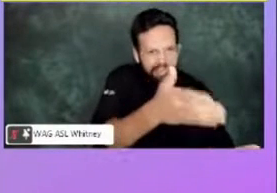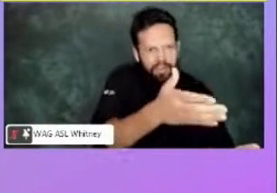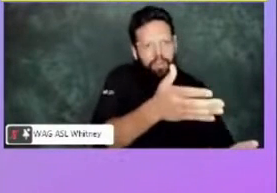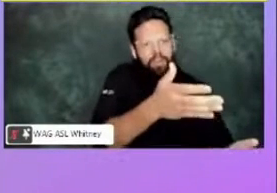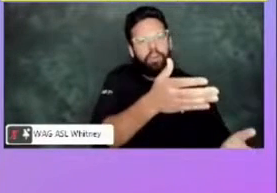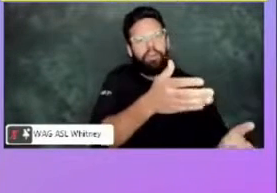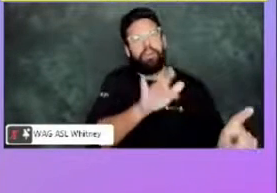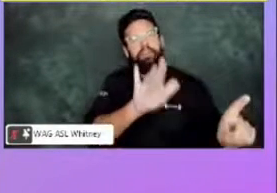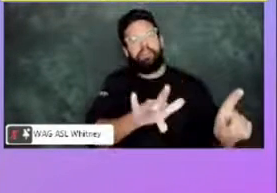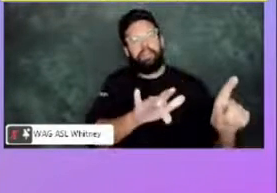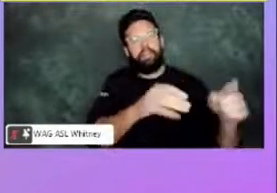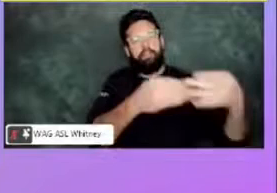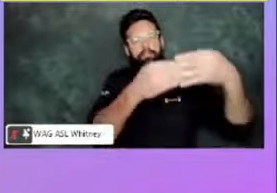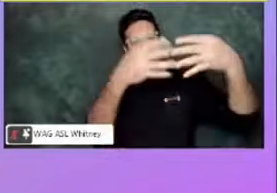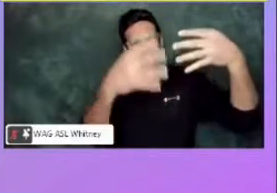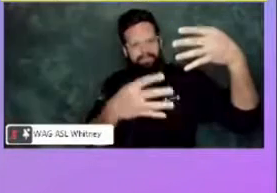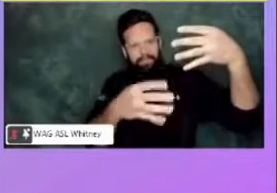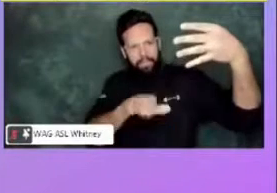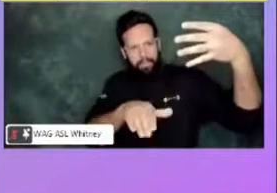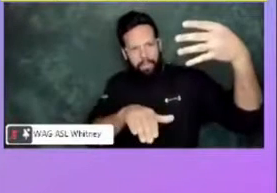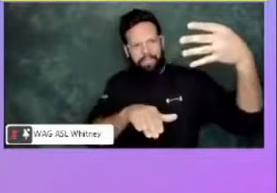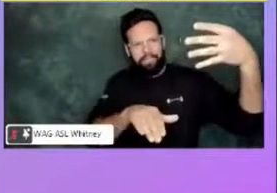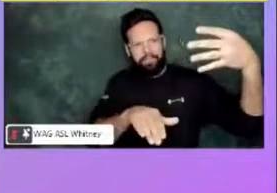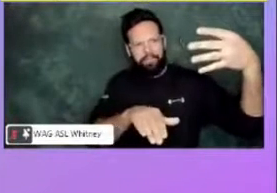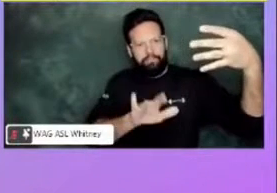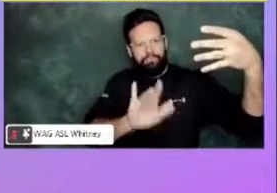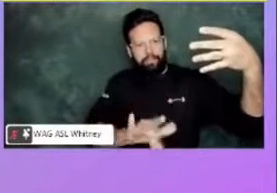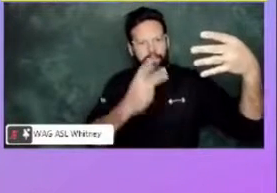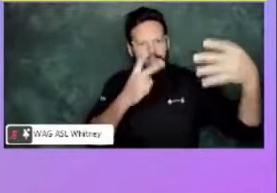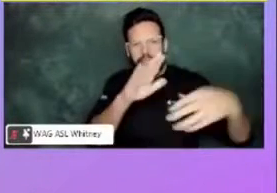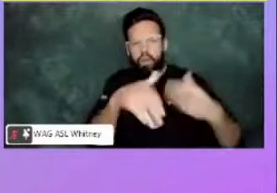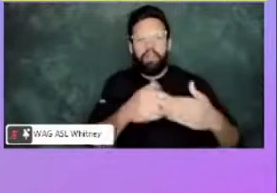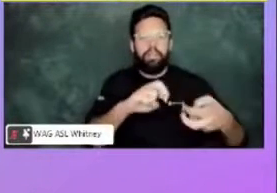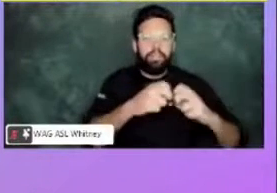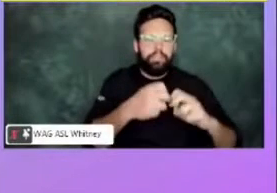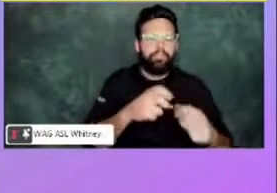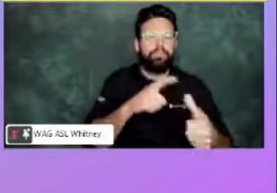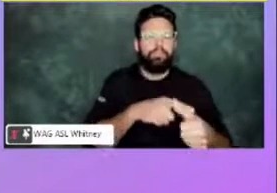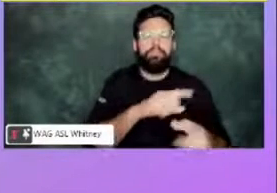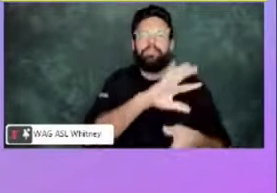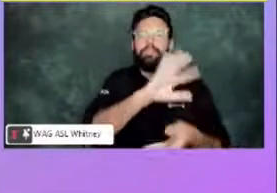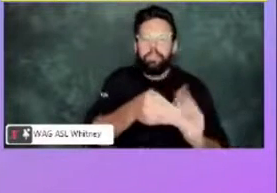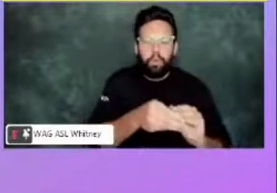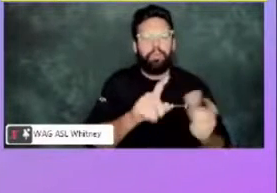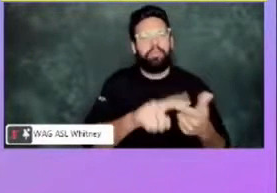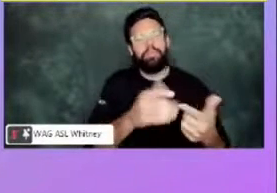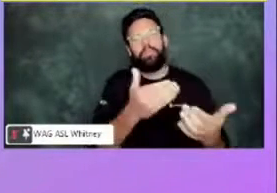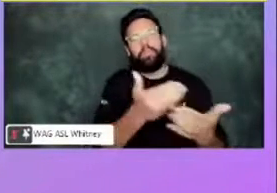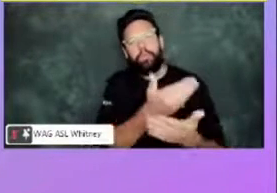then the latest commit will show a breakdown of all the issues total new fixed and previous by impact, 13 total.